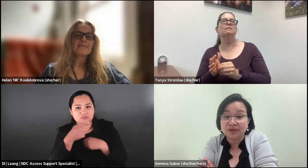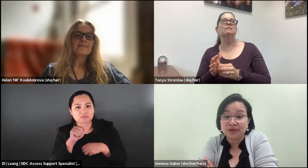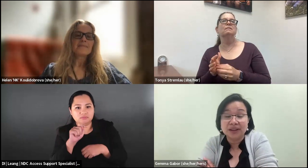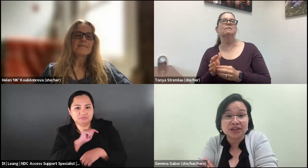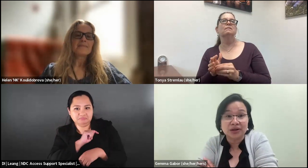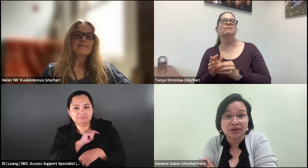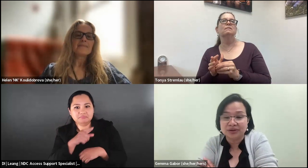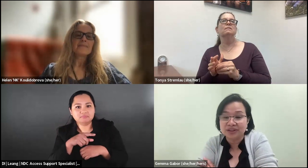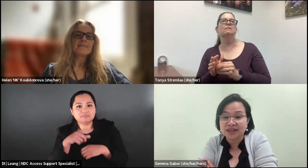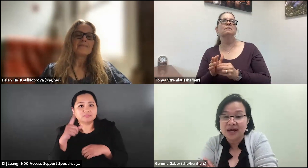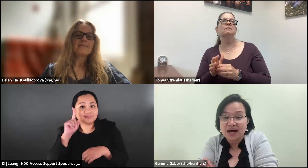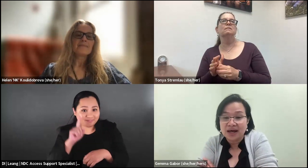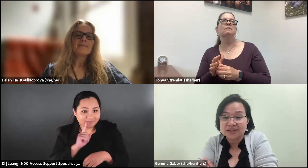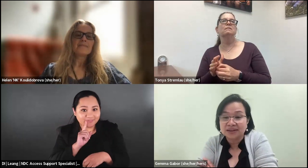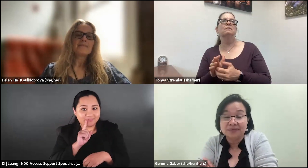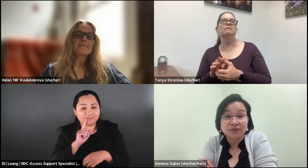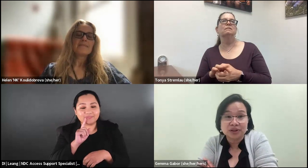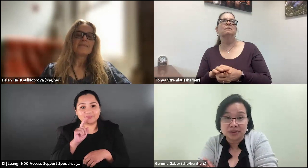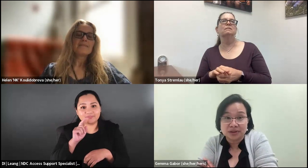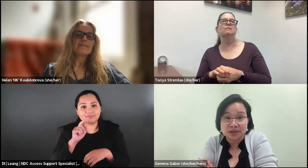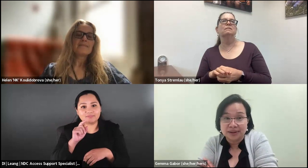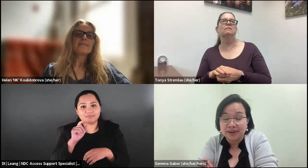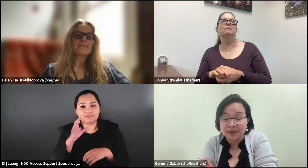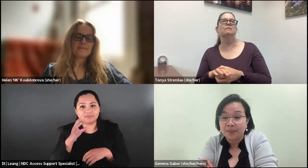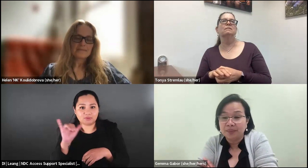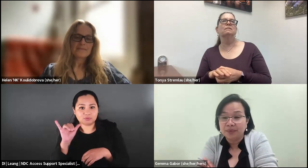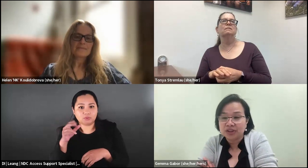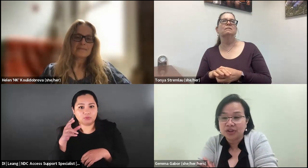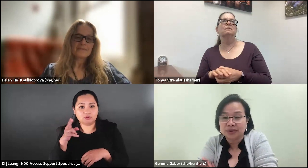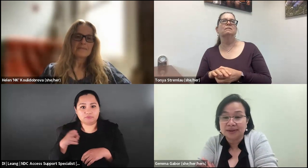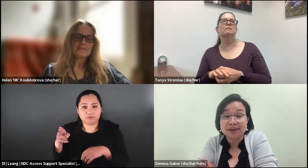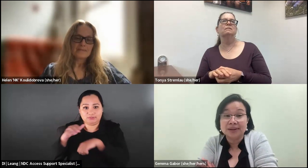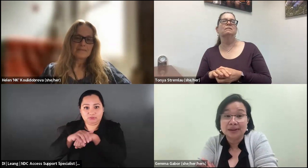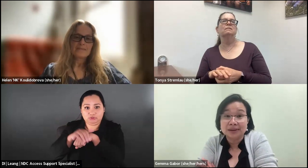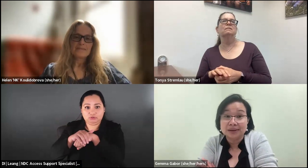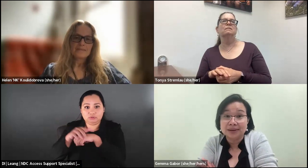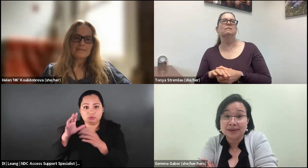of hearing English learners as a diverse population,